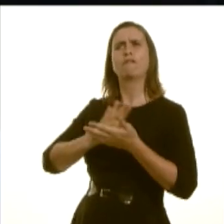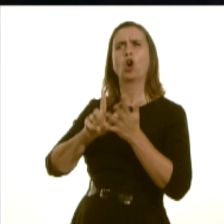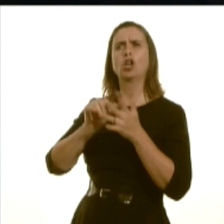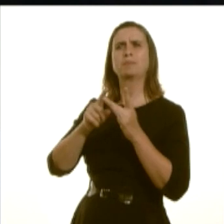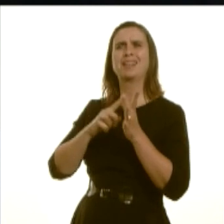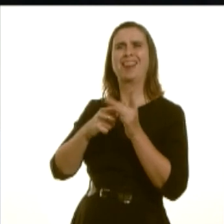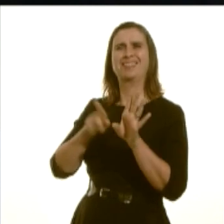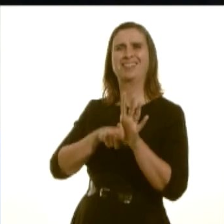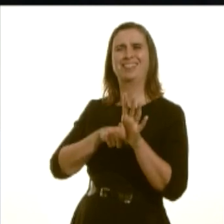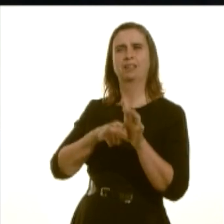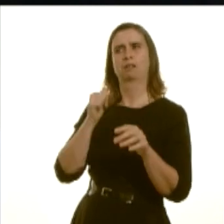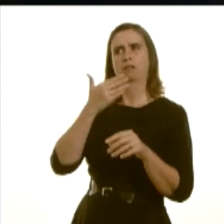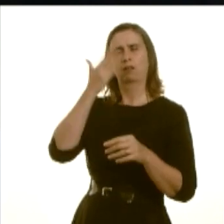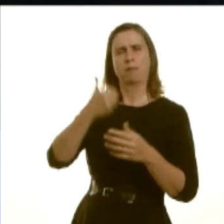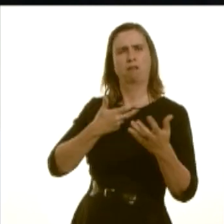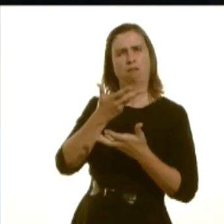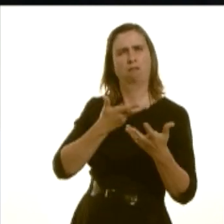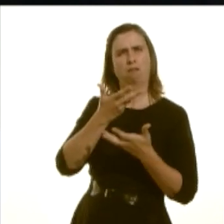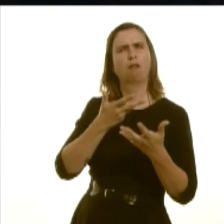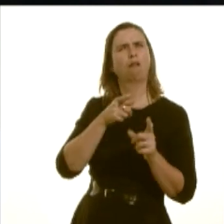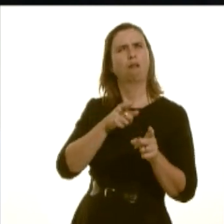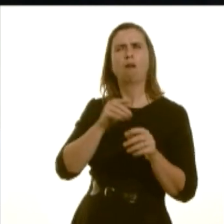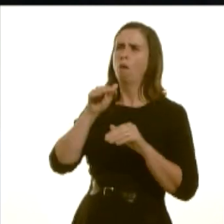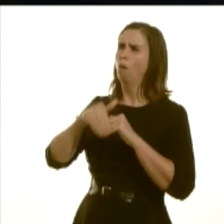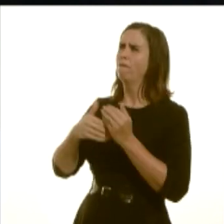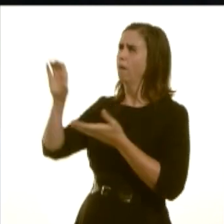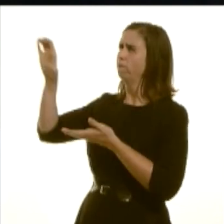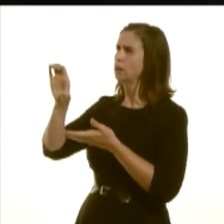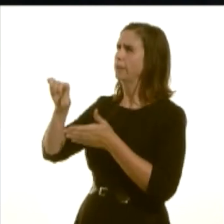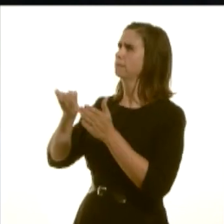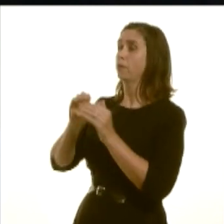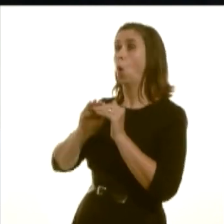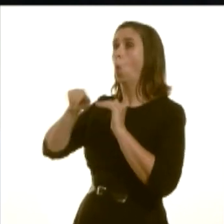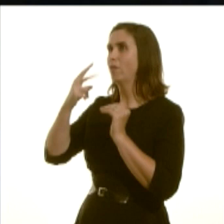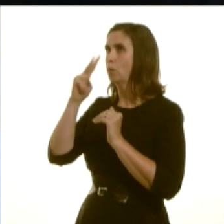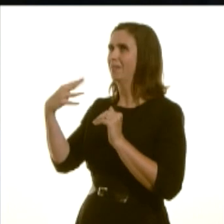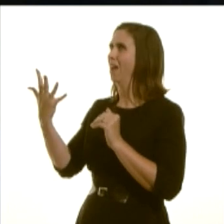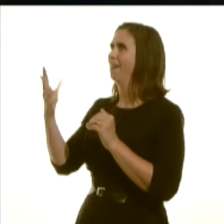up particular concerns around access to apprenticeship funding for the over-25s, and particularly